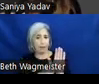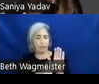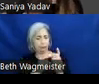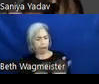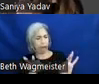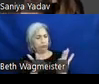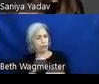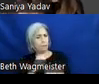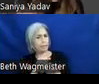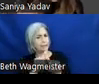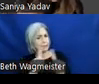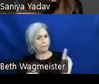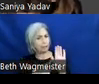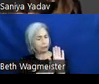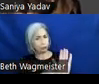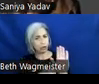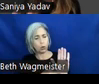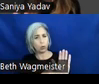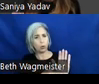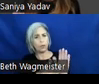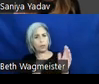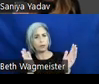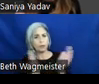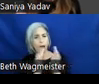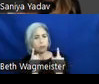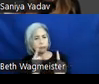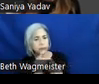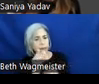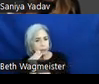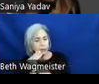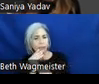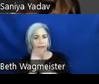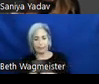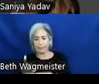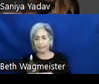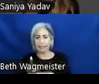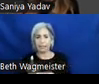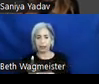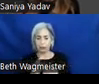a difference. The small niche part of the experience, this is a single design system,